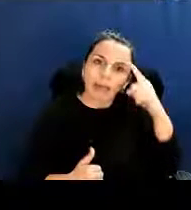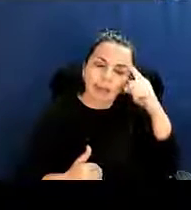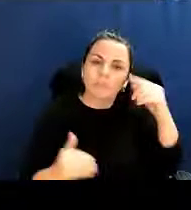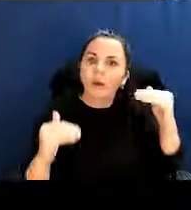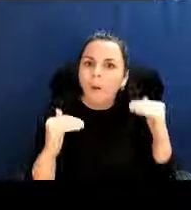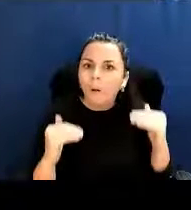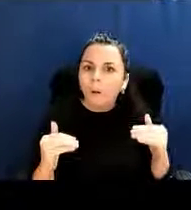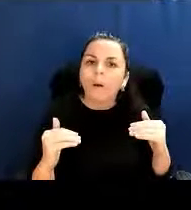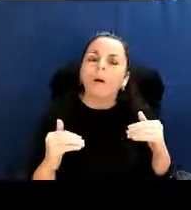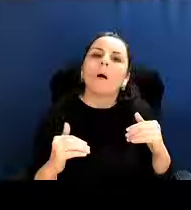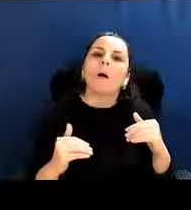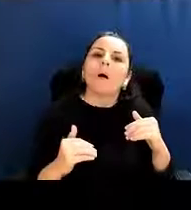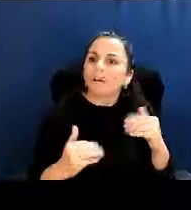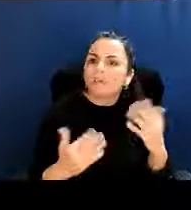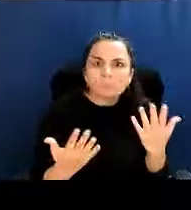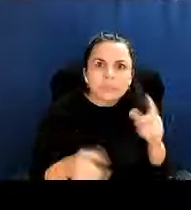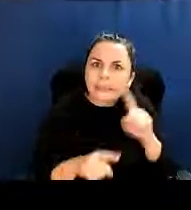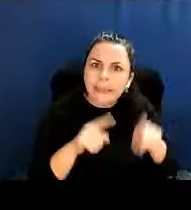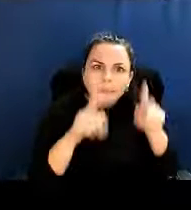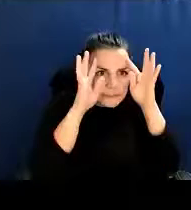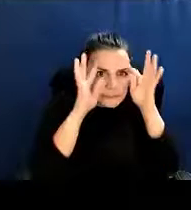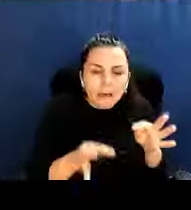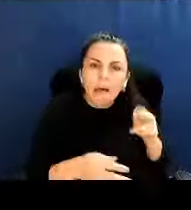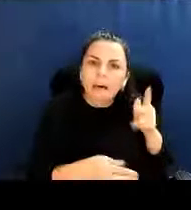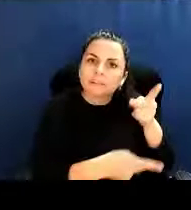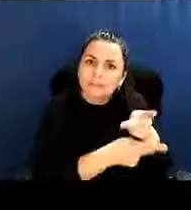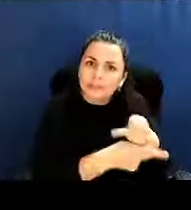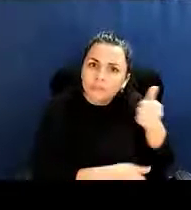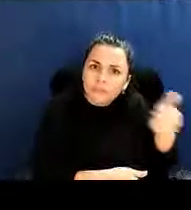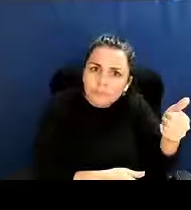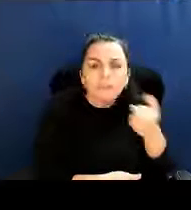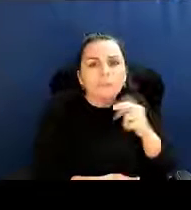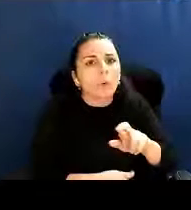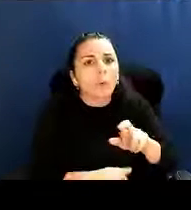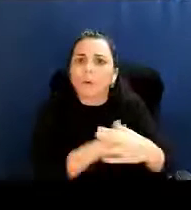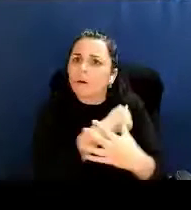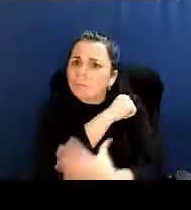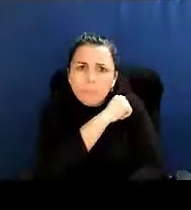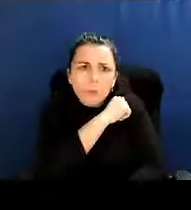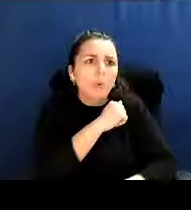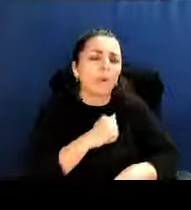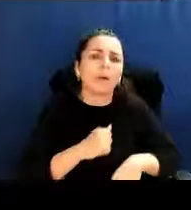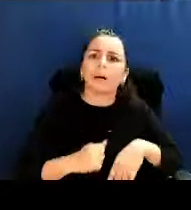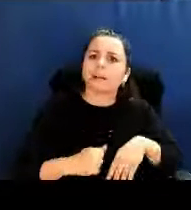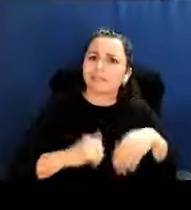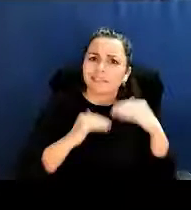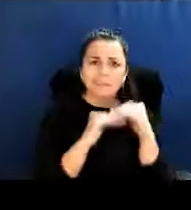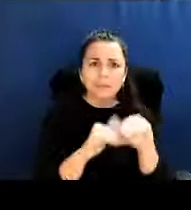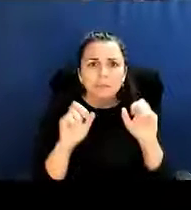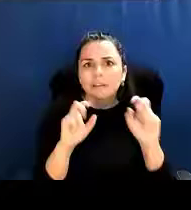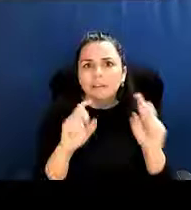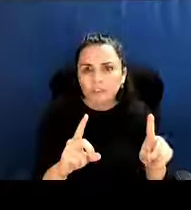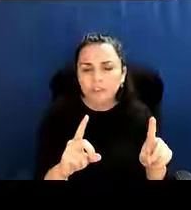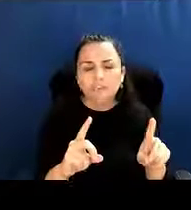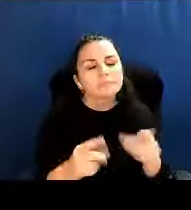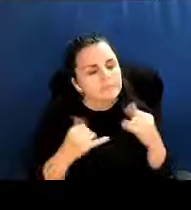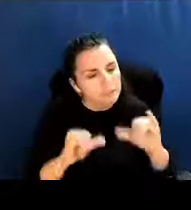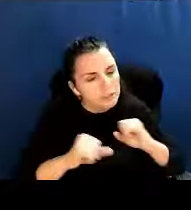or those who may be economically or educationally disadvantaged. So, in this case, the thing to consider